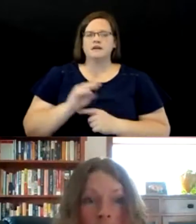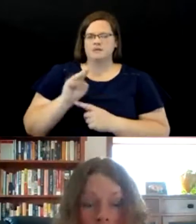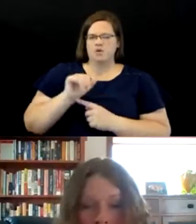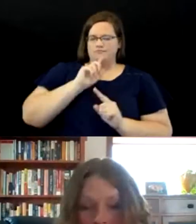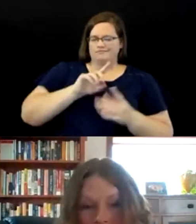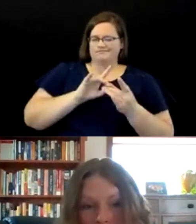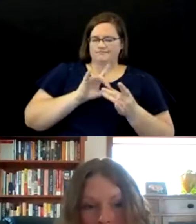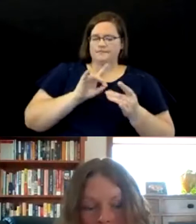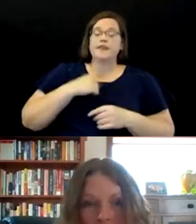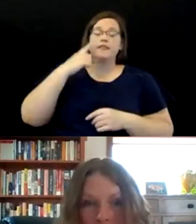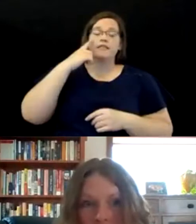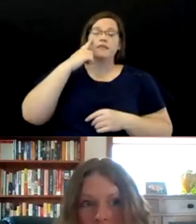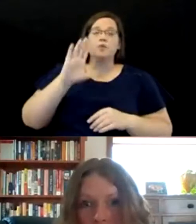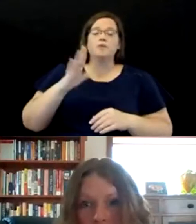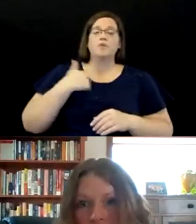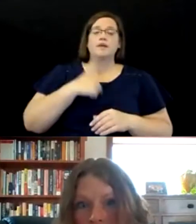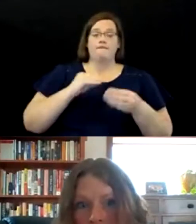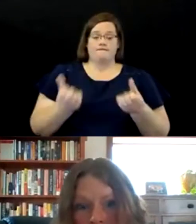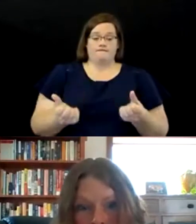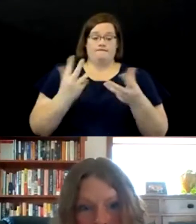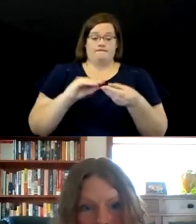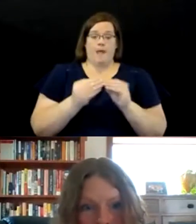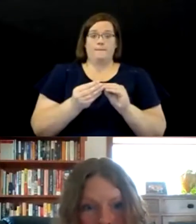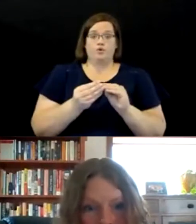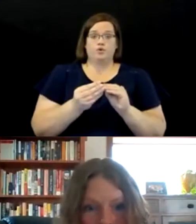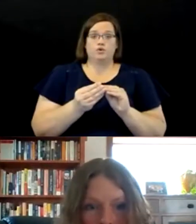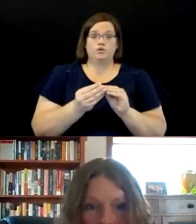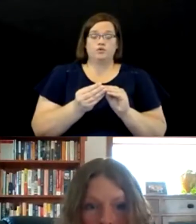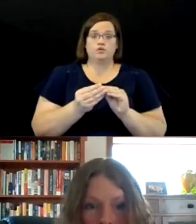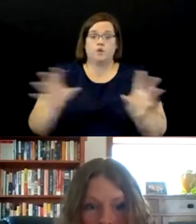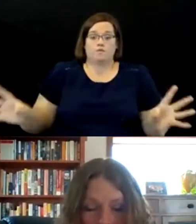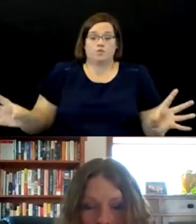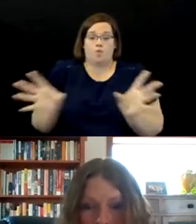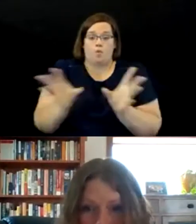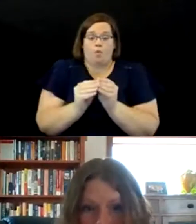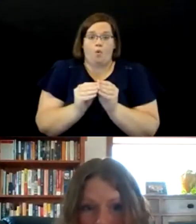data about the number of Vermonters overall who have received vaccines,